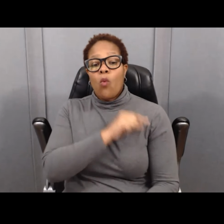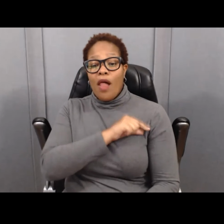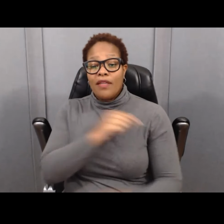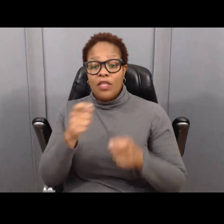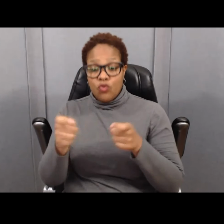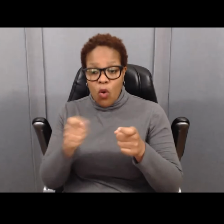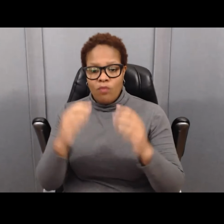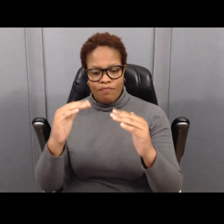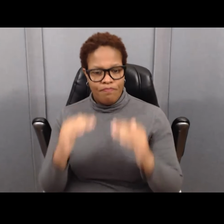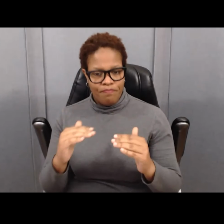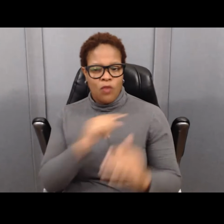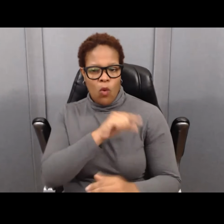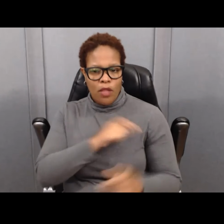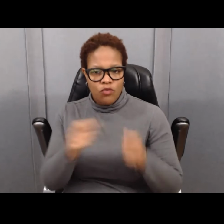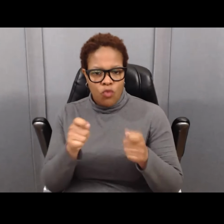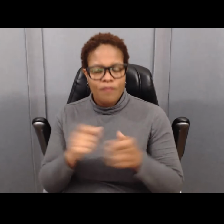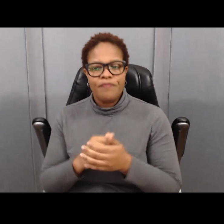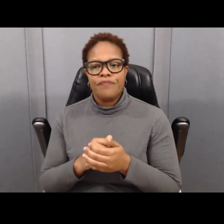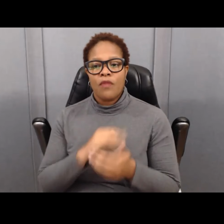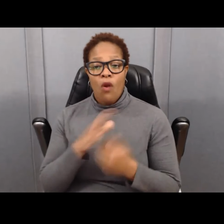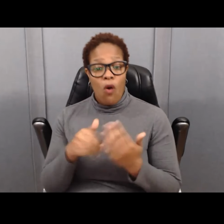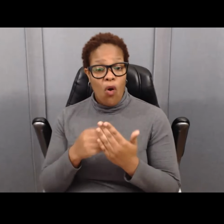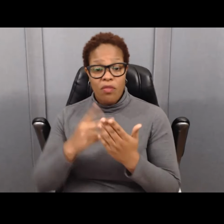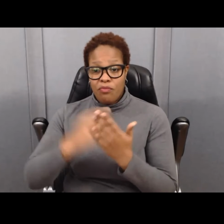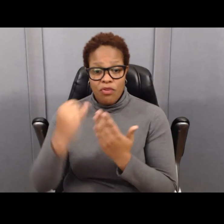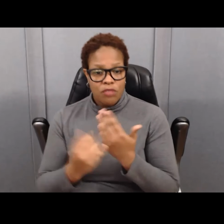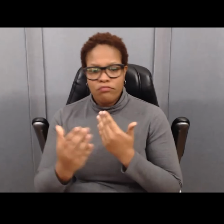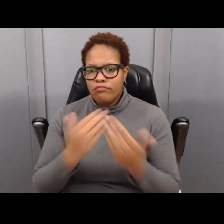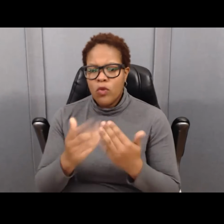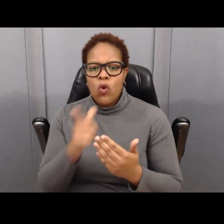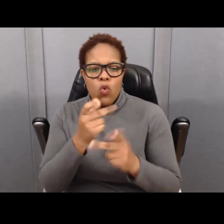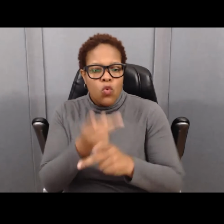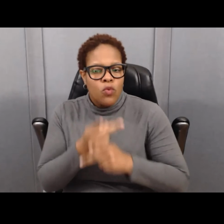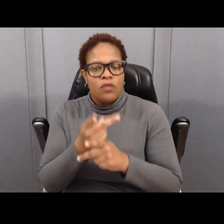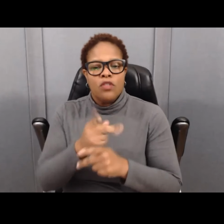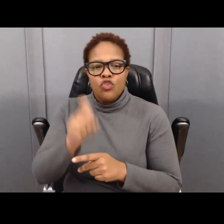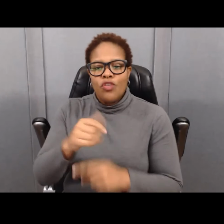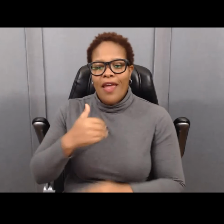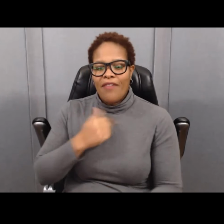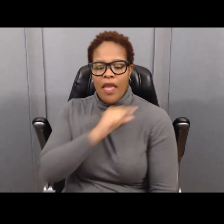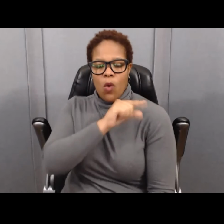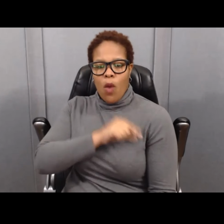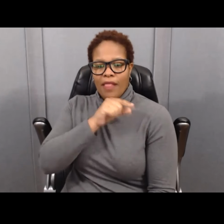All of these, these projects, again, no matter who's taking care of 'em, there should be a quality control component.